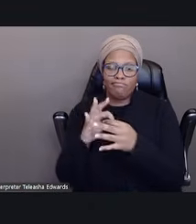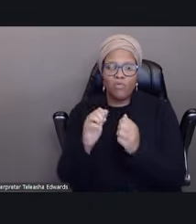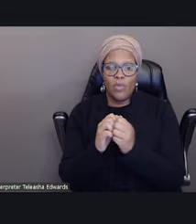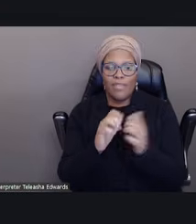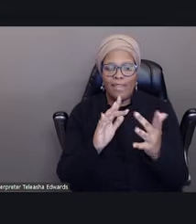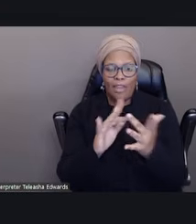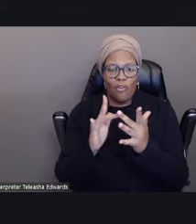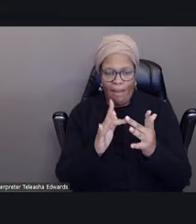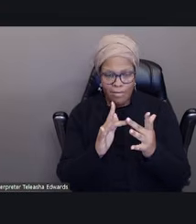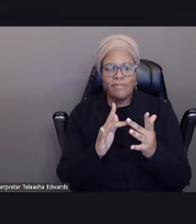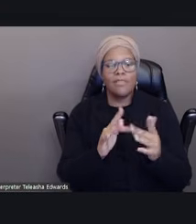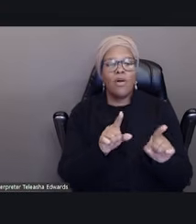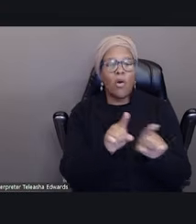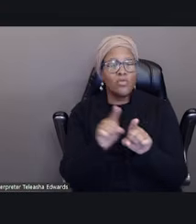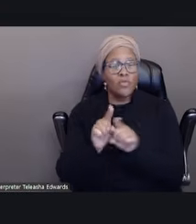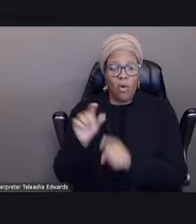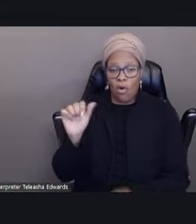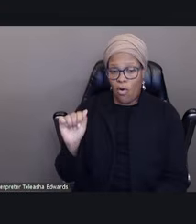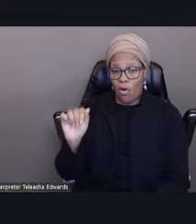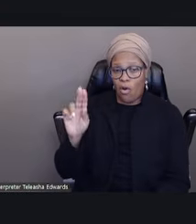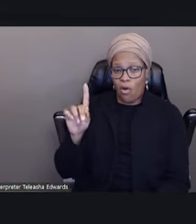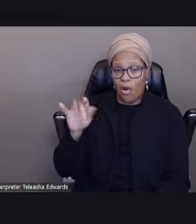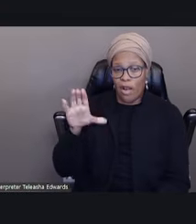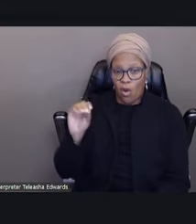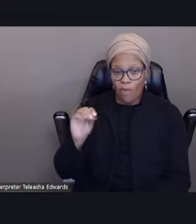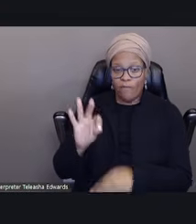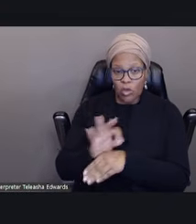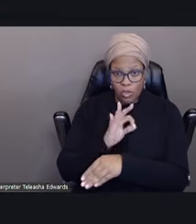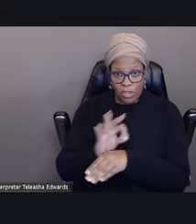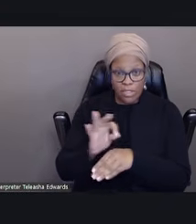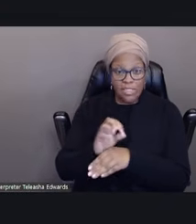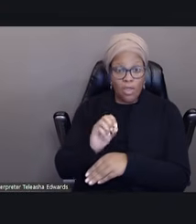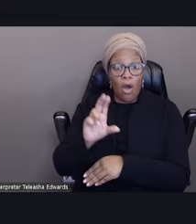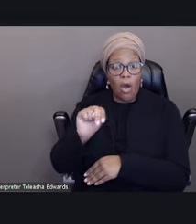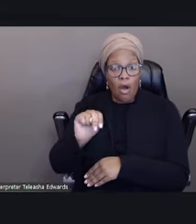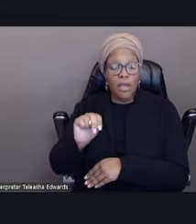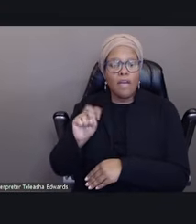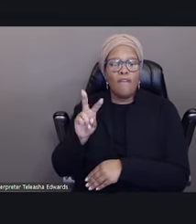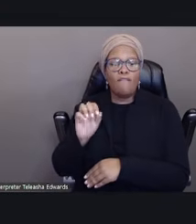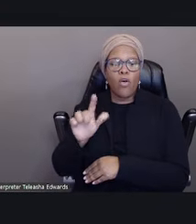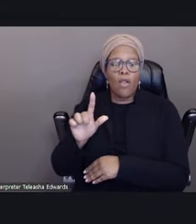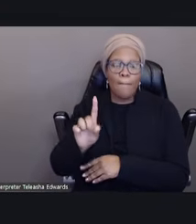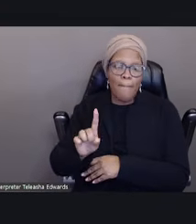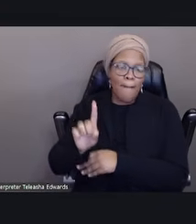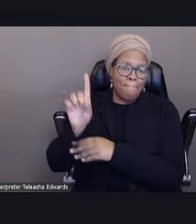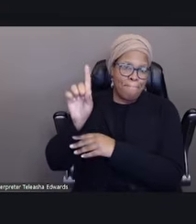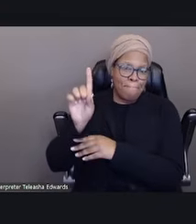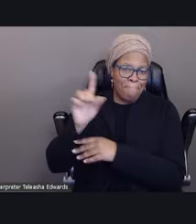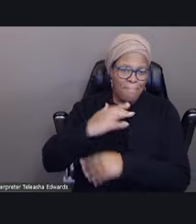audio function is on and the volume is turned up. Please make sure that your volume is muted